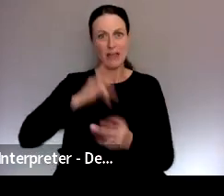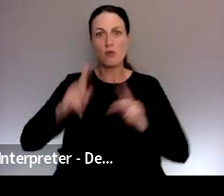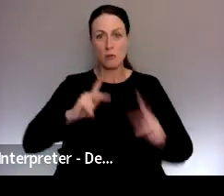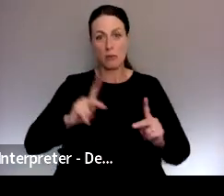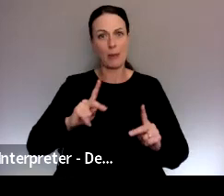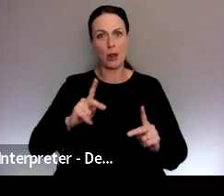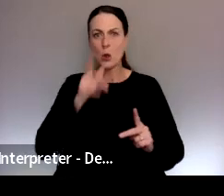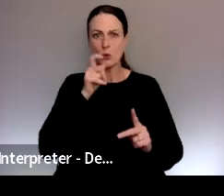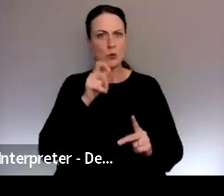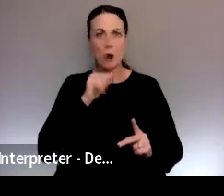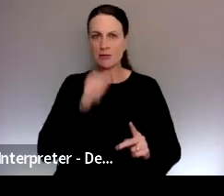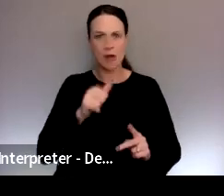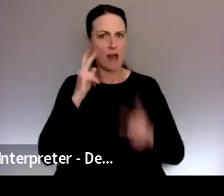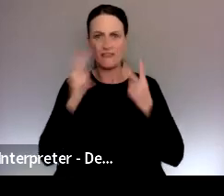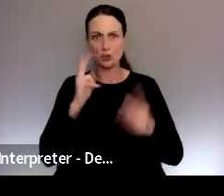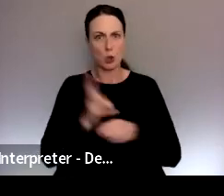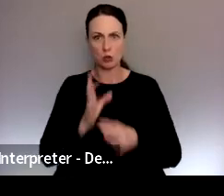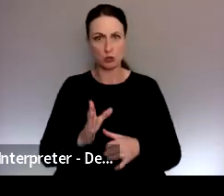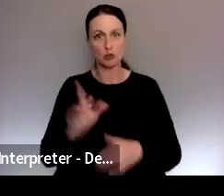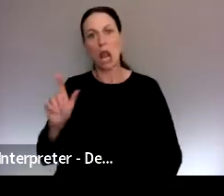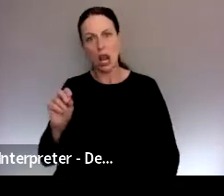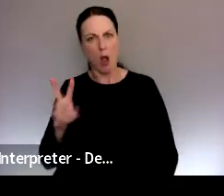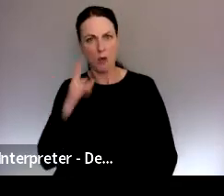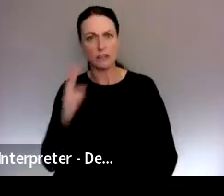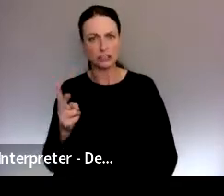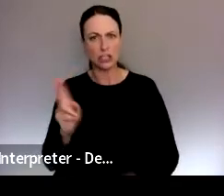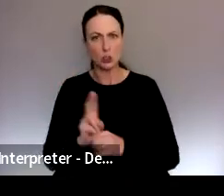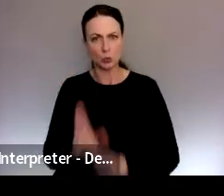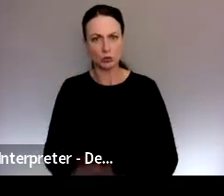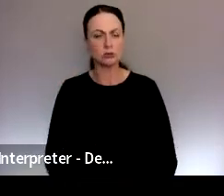for people who are non-visual users or are low-vision users,